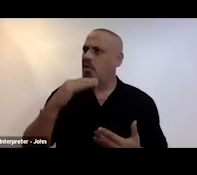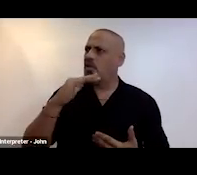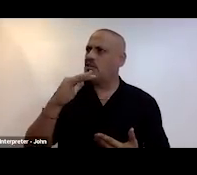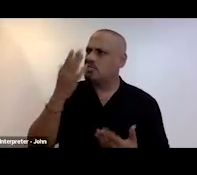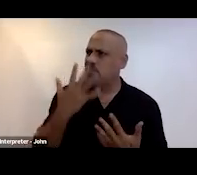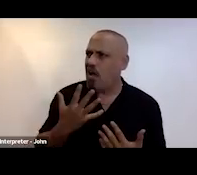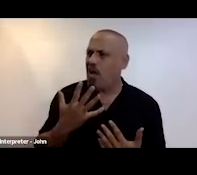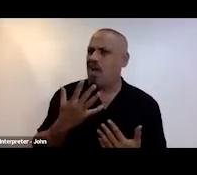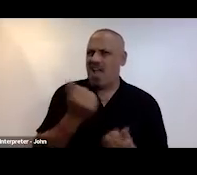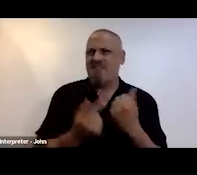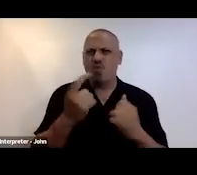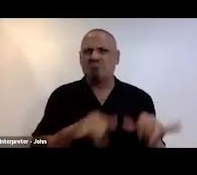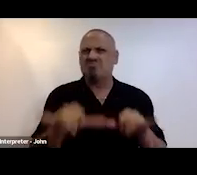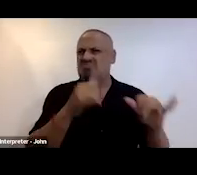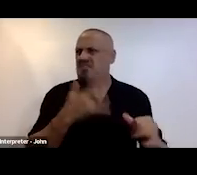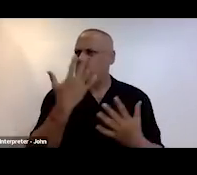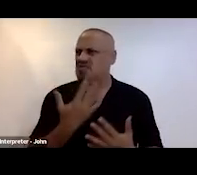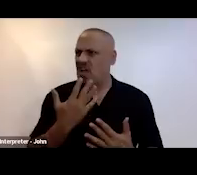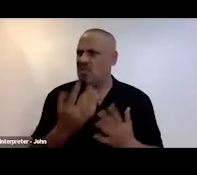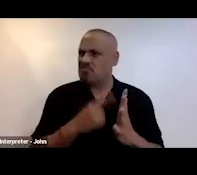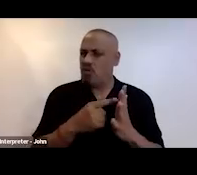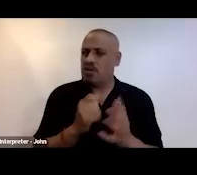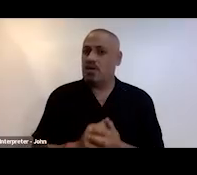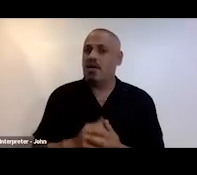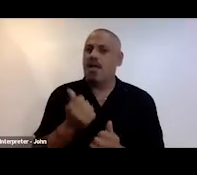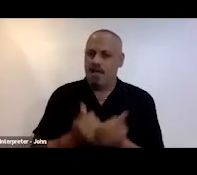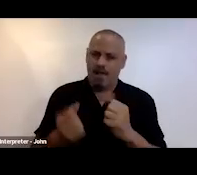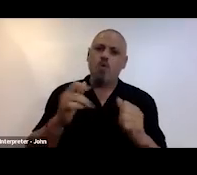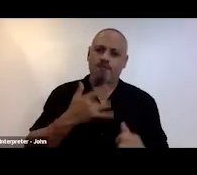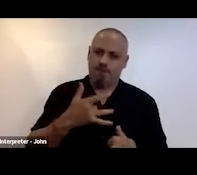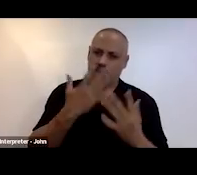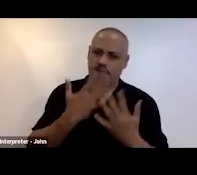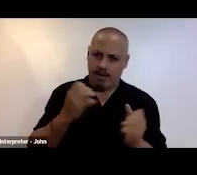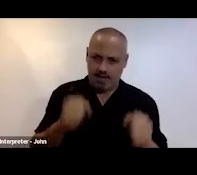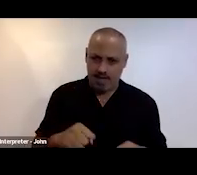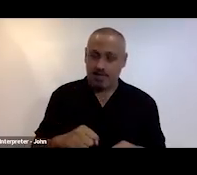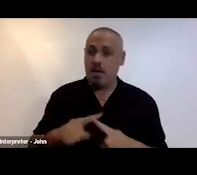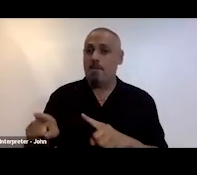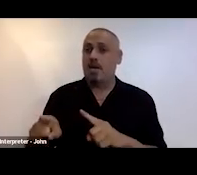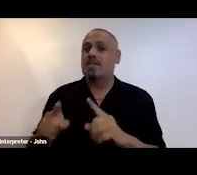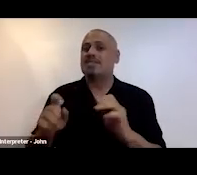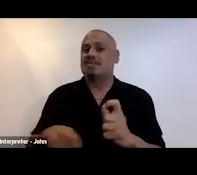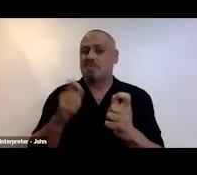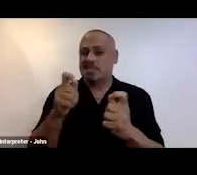Everyone feels that sometimes, right? Yes, everyone does feel that way sometimes, but there are some distinguishing factors here